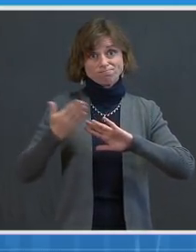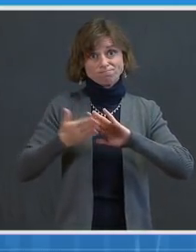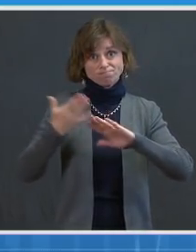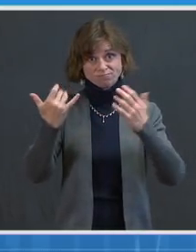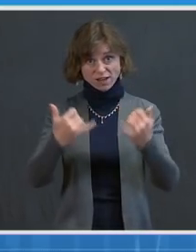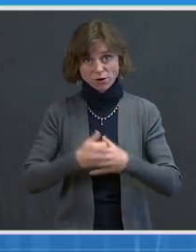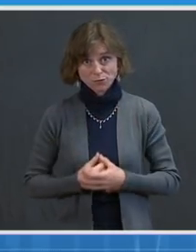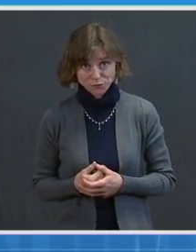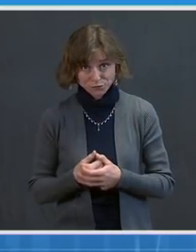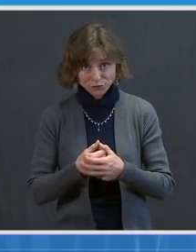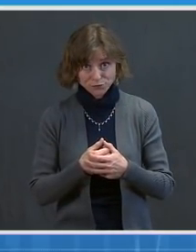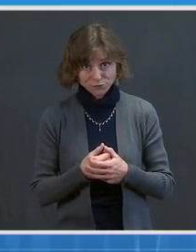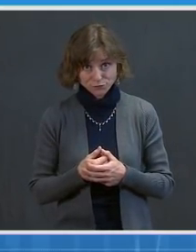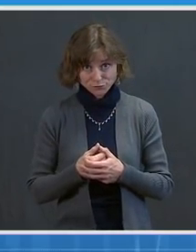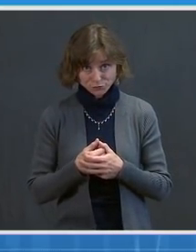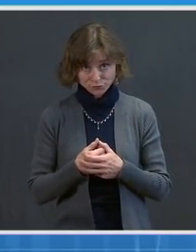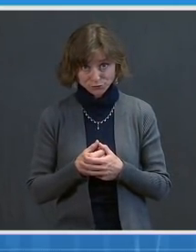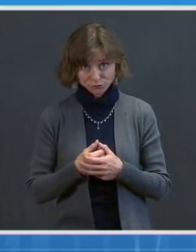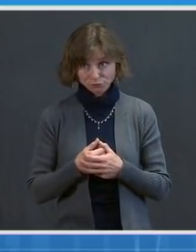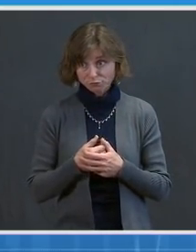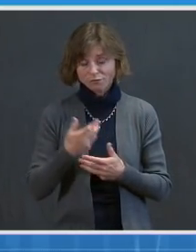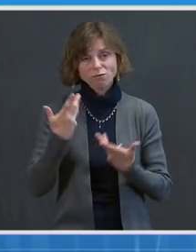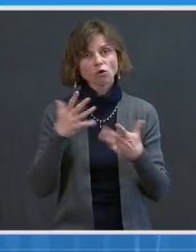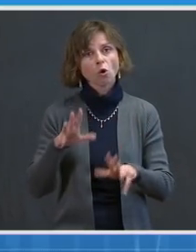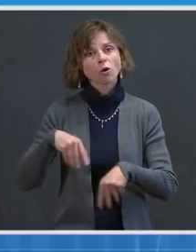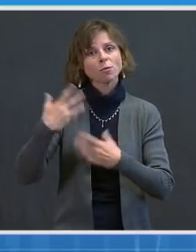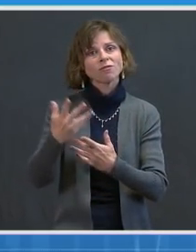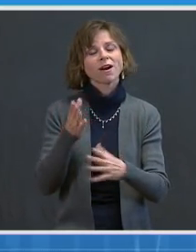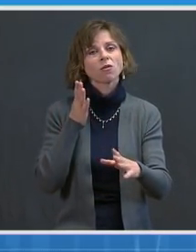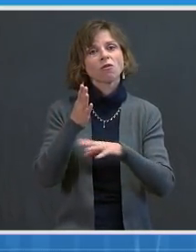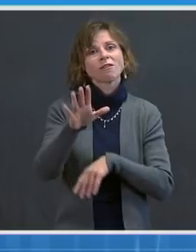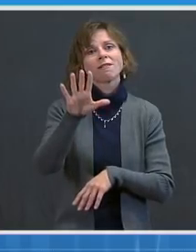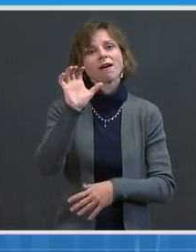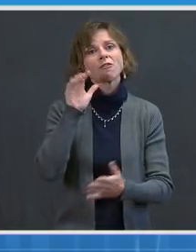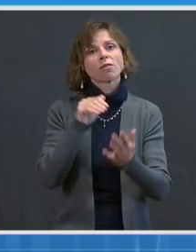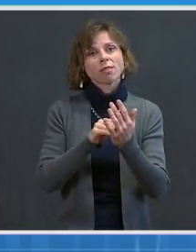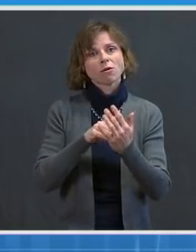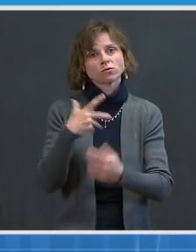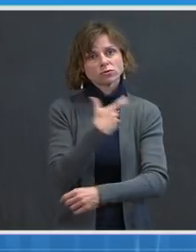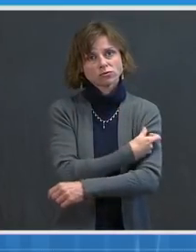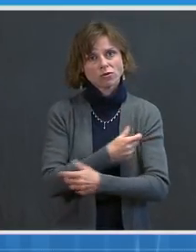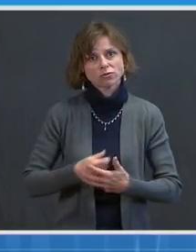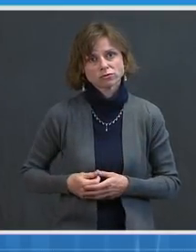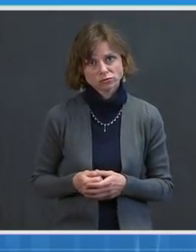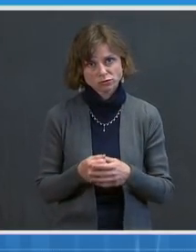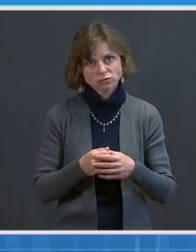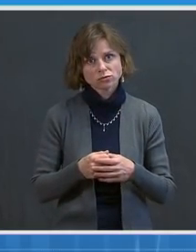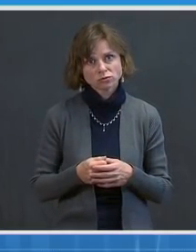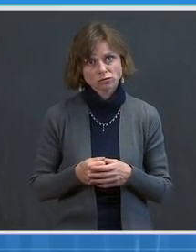more than 500,000 shots. We're ramping up a program that directly sends vaccines